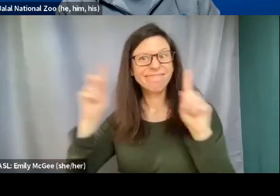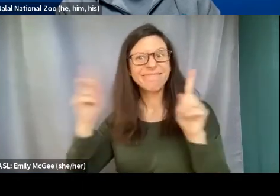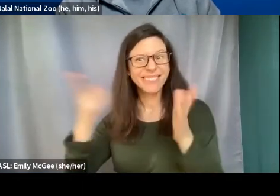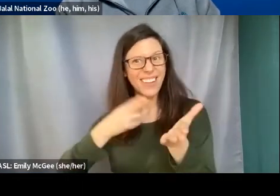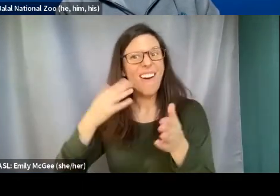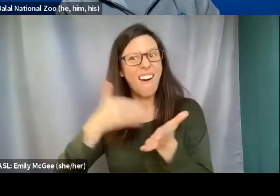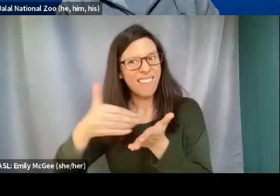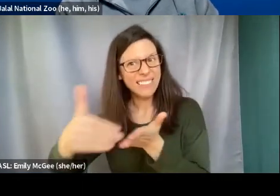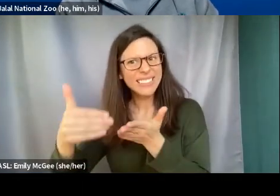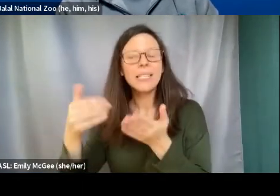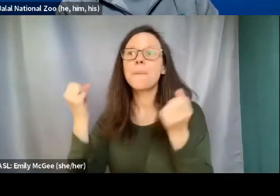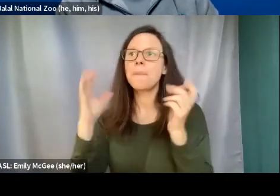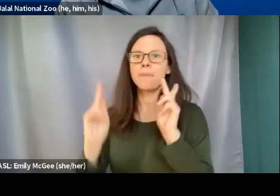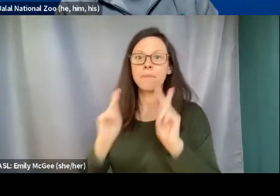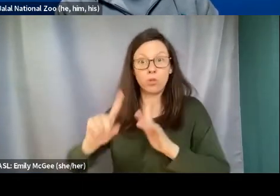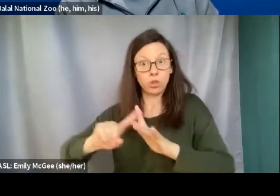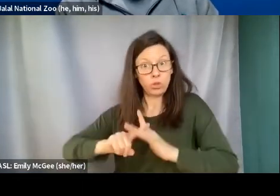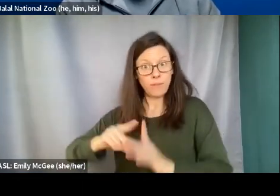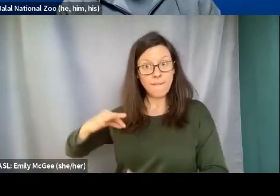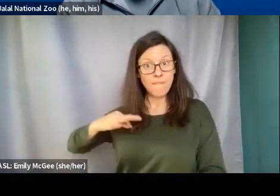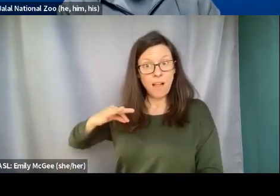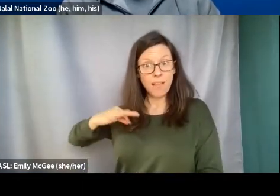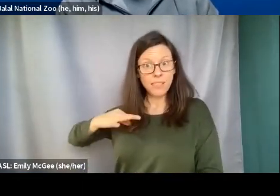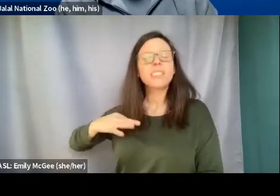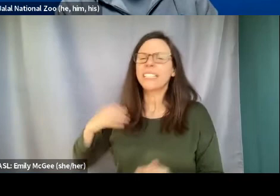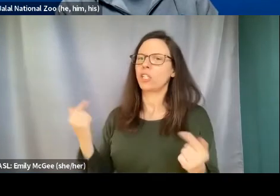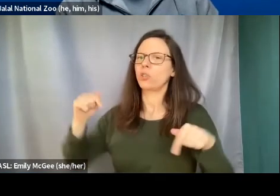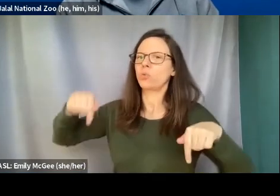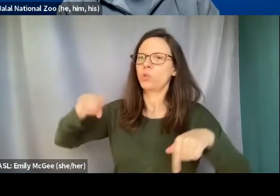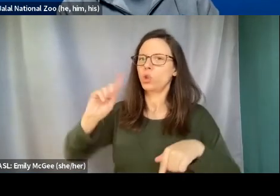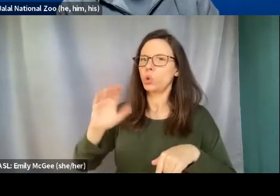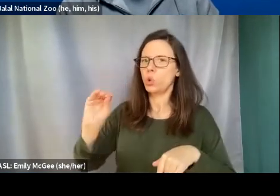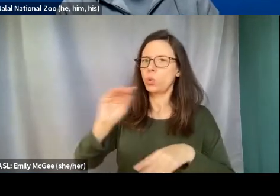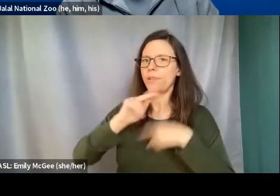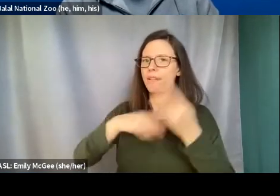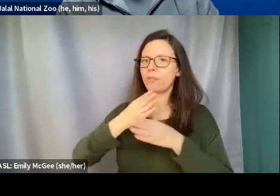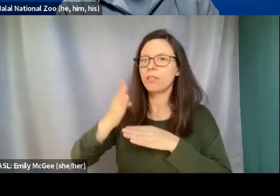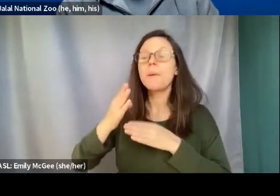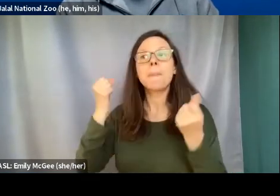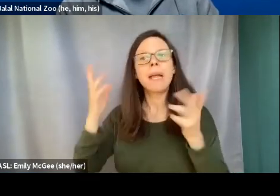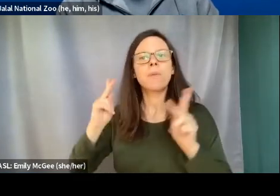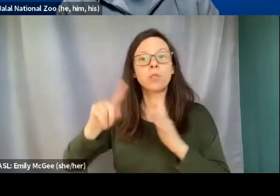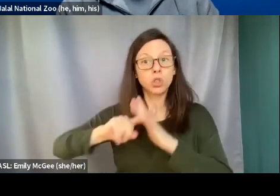of people start as volunteers and fall in love with the zoo or fall in love with the job just so